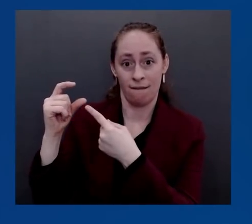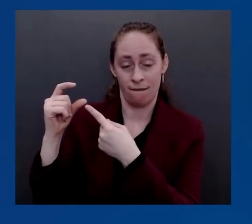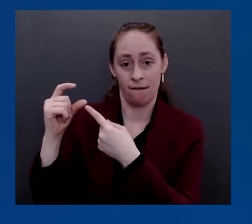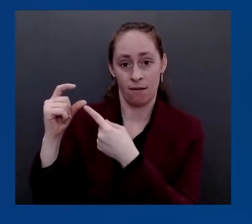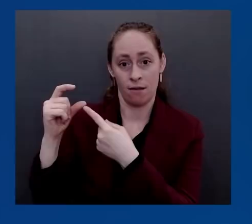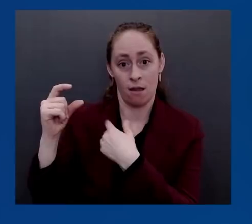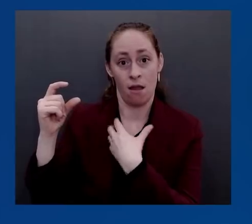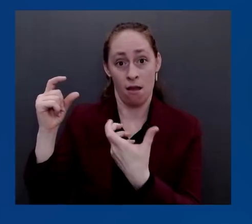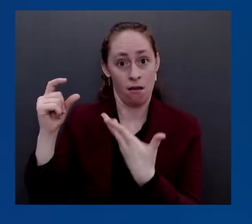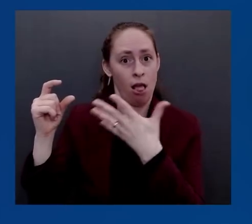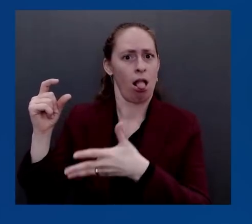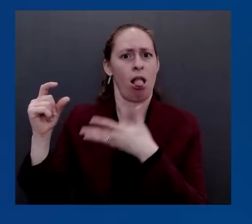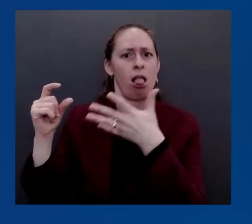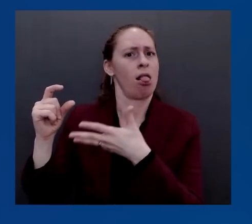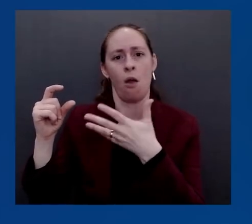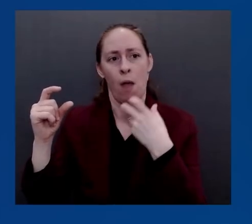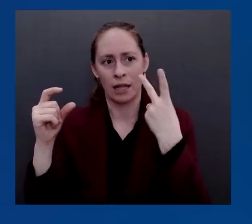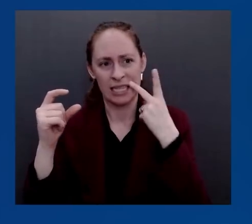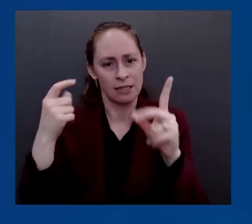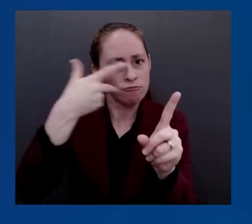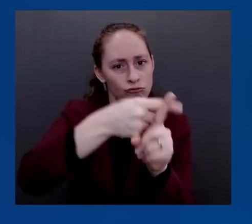Moderator: Let's go to Joyce Frieden at MedPage Today.